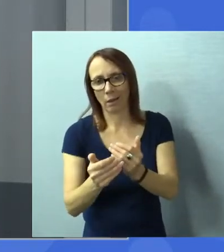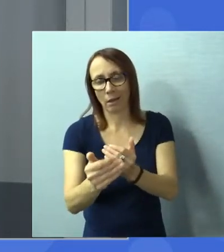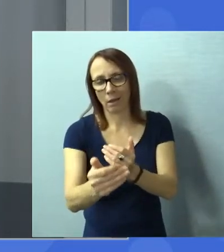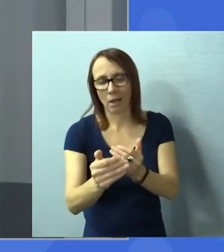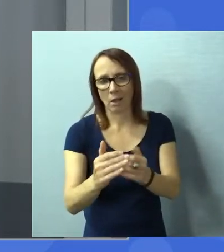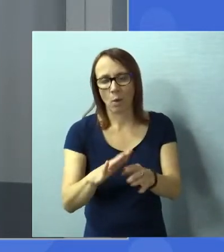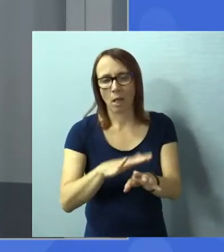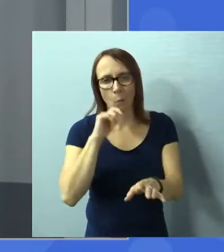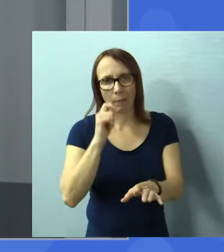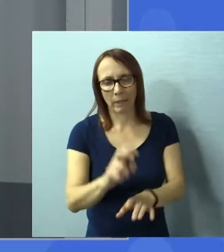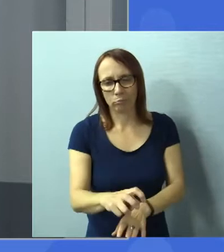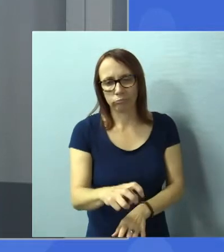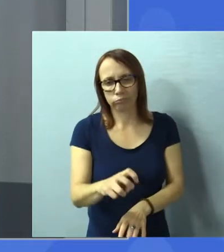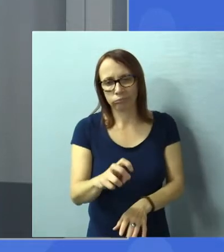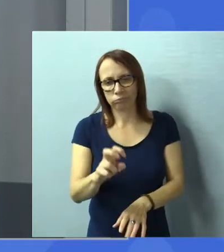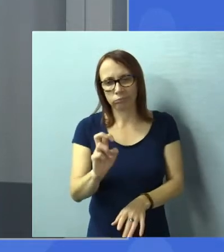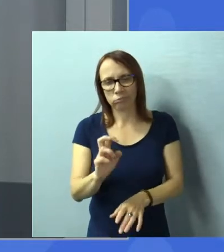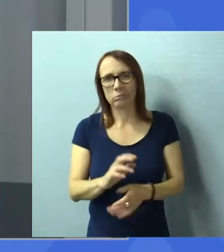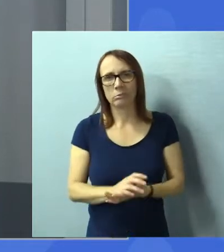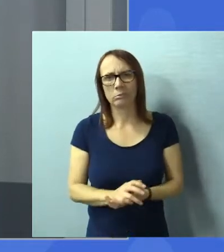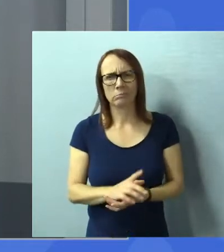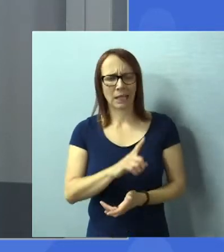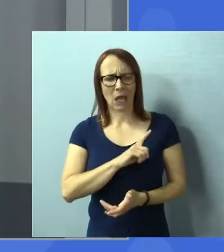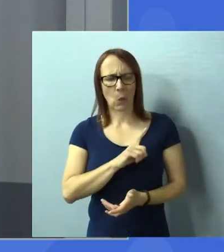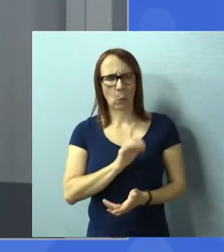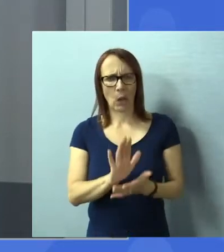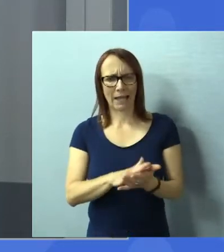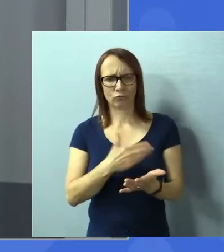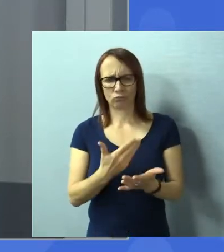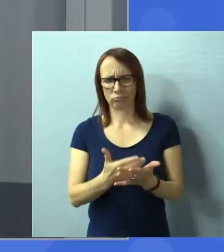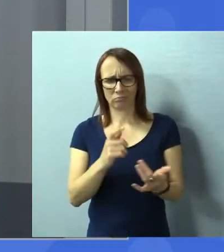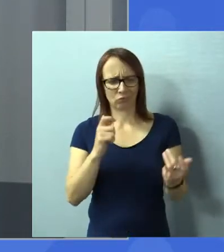why well do we need are you a transition period because we need to negotiate the